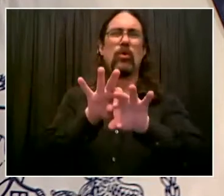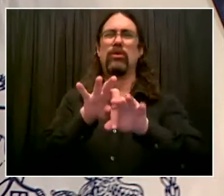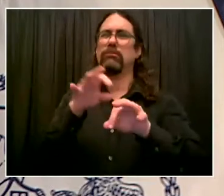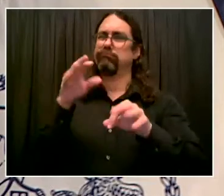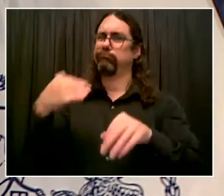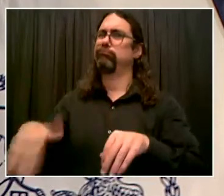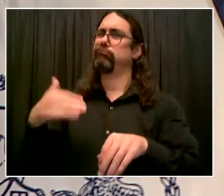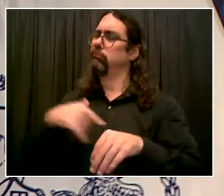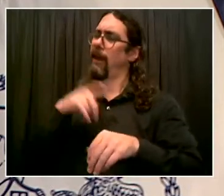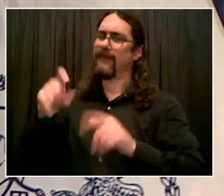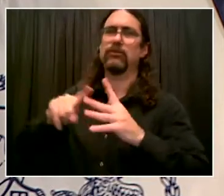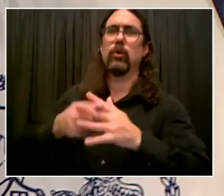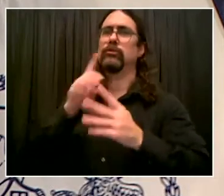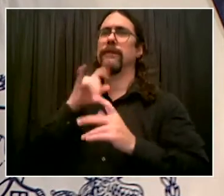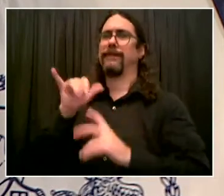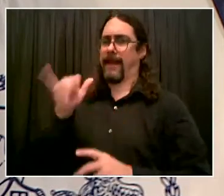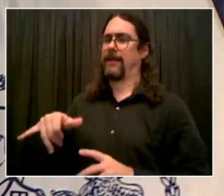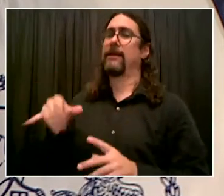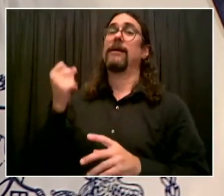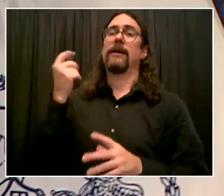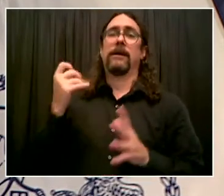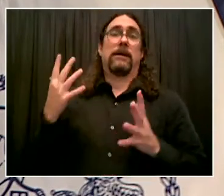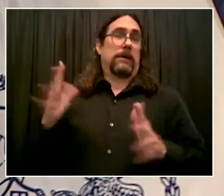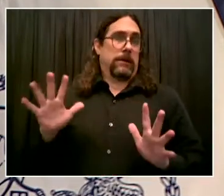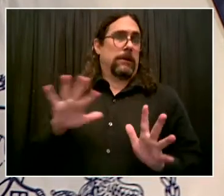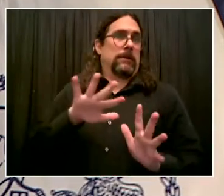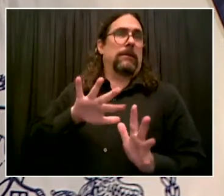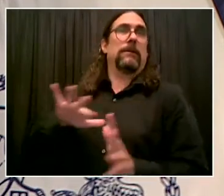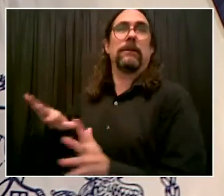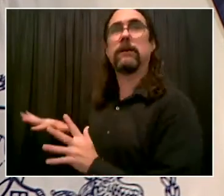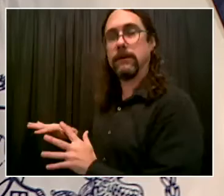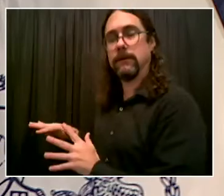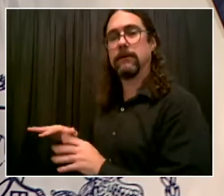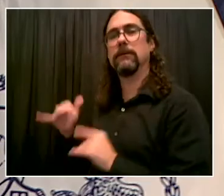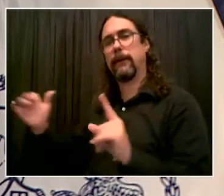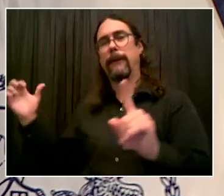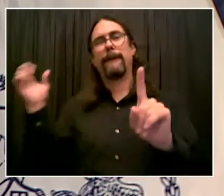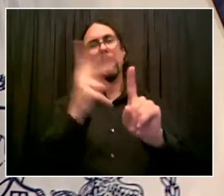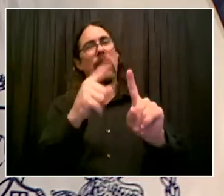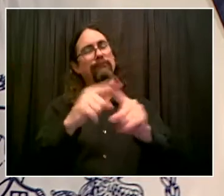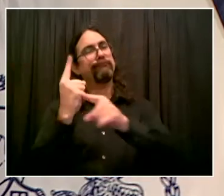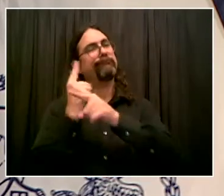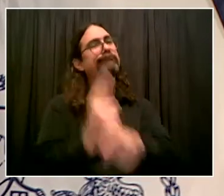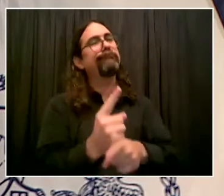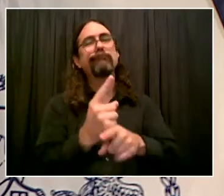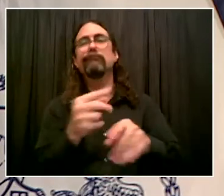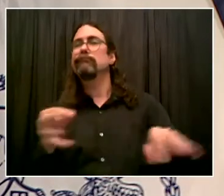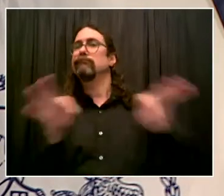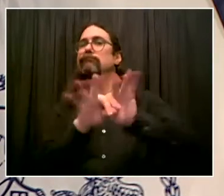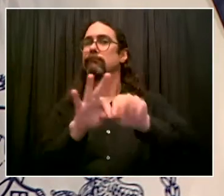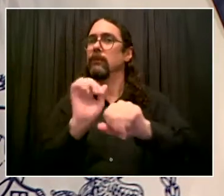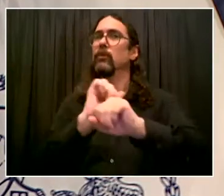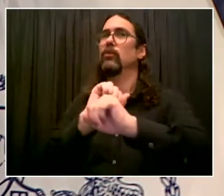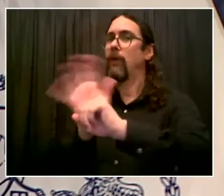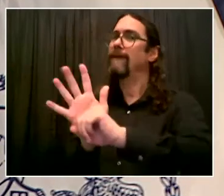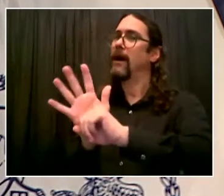IT WAS IMPORTANT TO TALK ABOUT THIS SHOCKI NG DEVELOPMENT FROM THE U.S. SUPREME